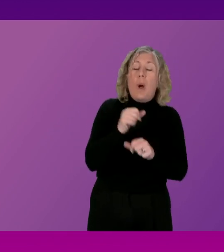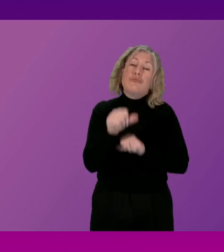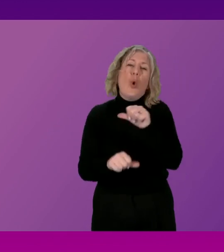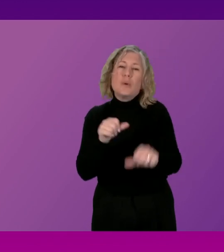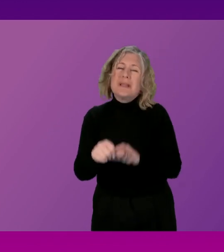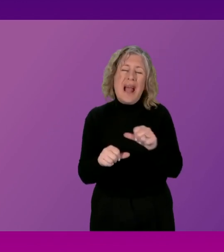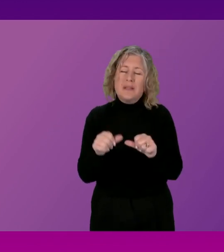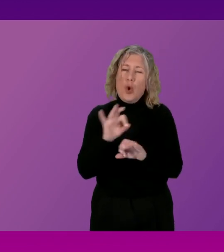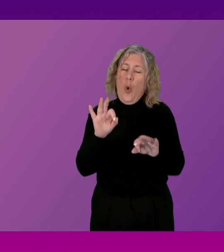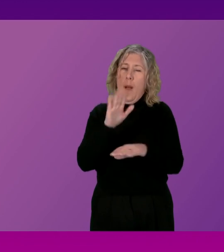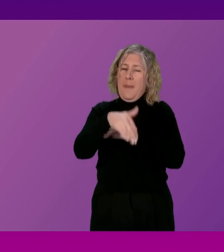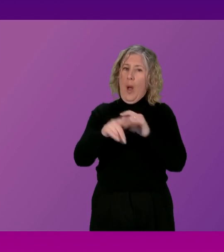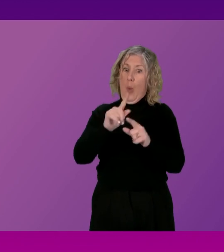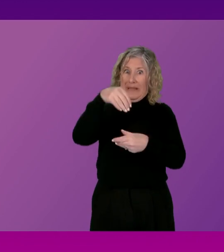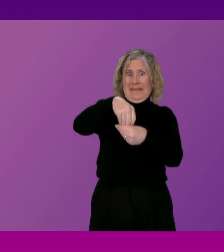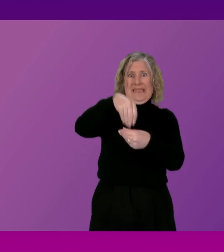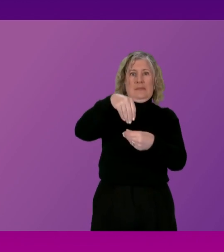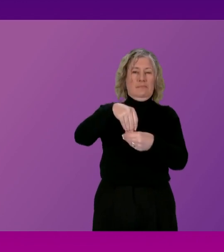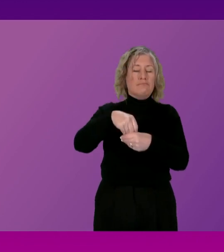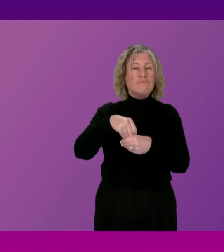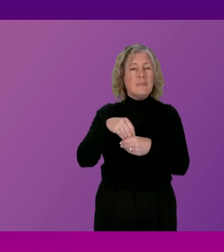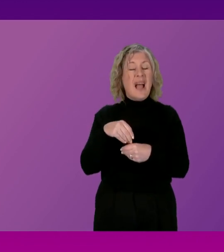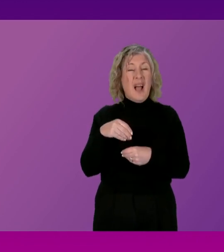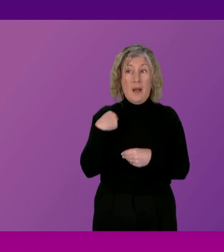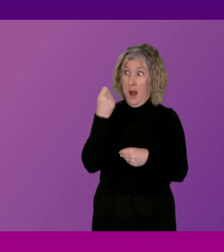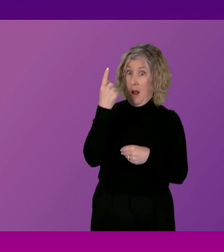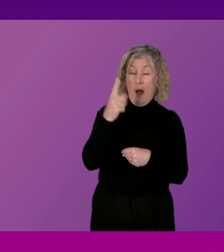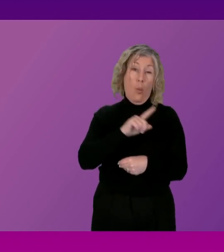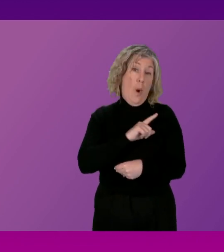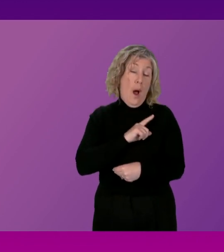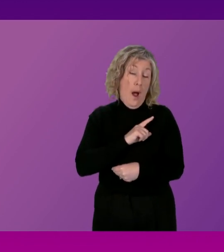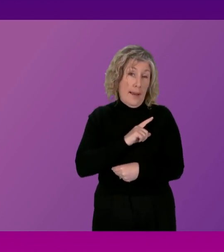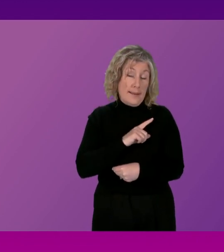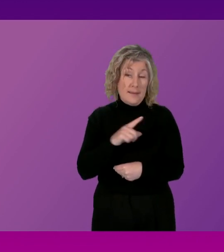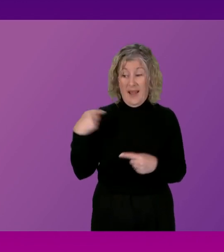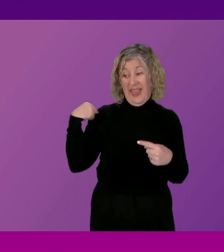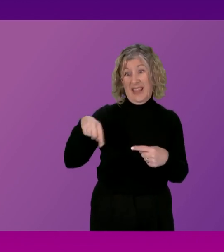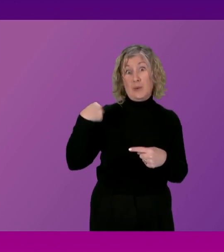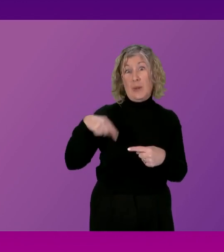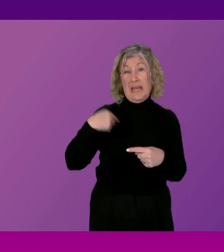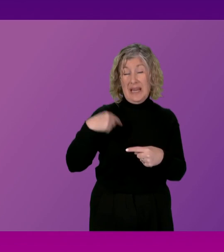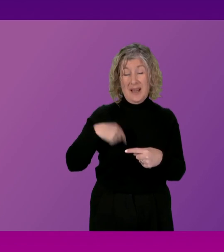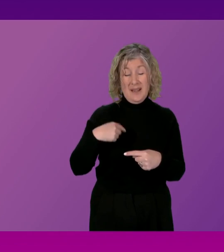The reason why, of course, is that—in this week alone—we have seen utterly scathing,